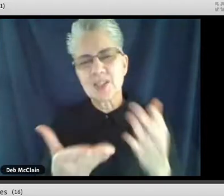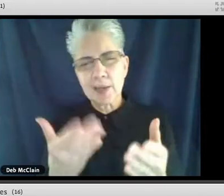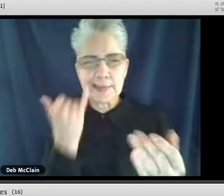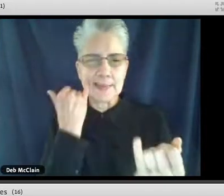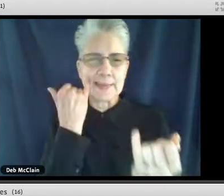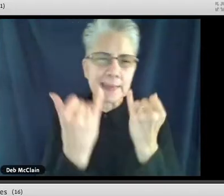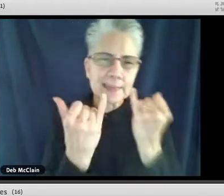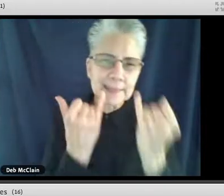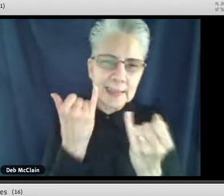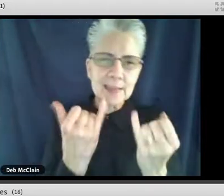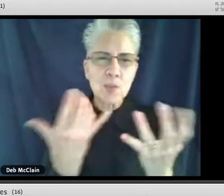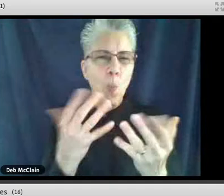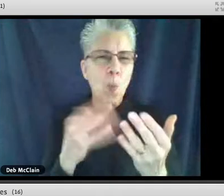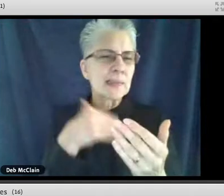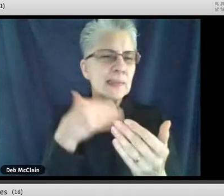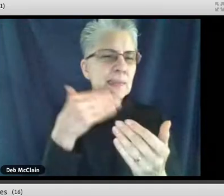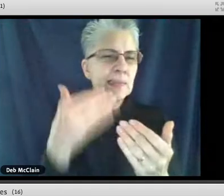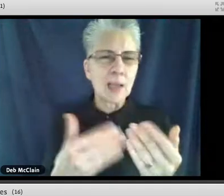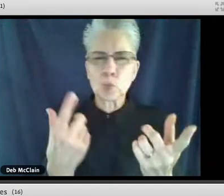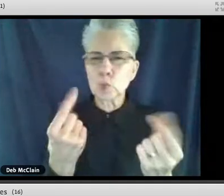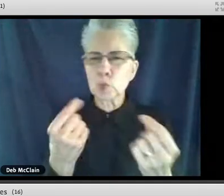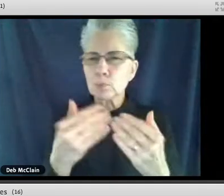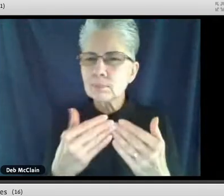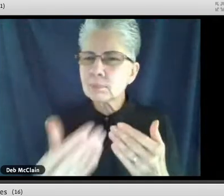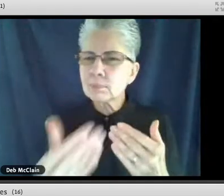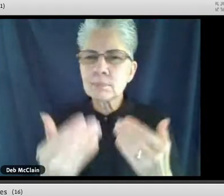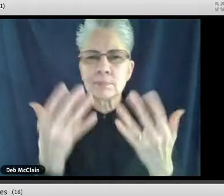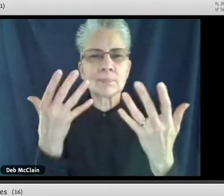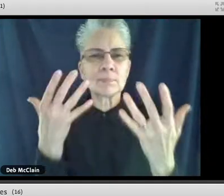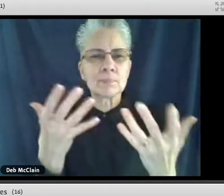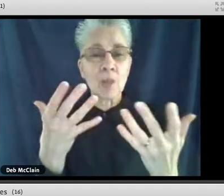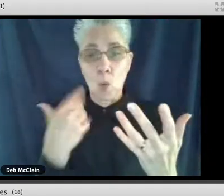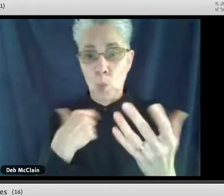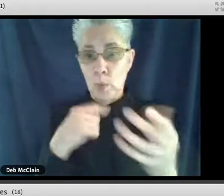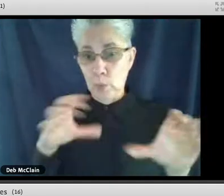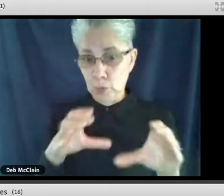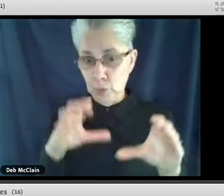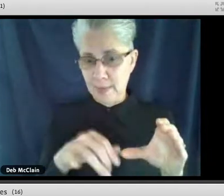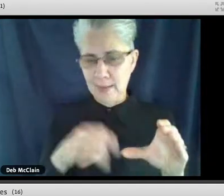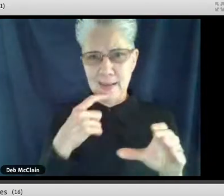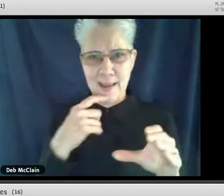What's next? Like, okay, so while we were doing this, I had this thought,